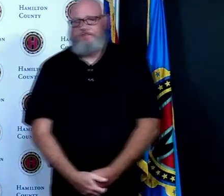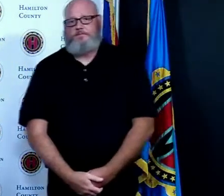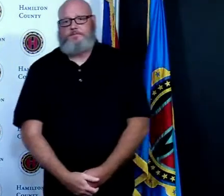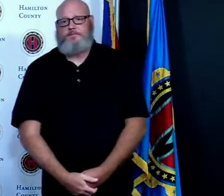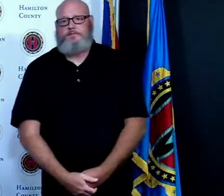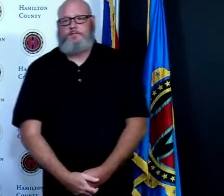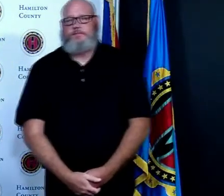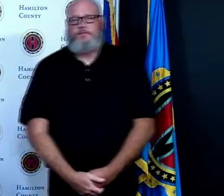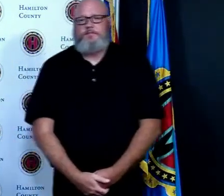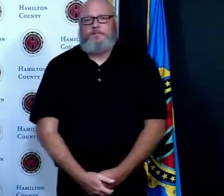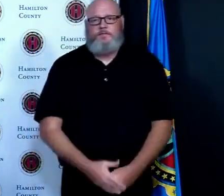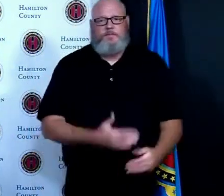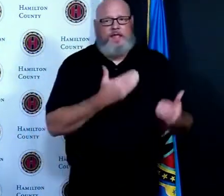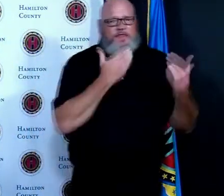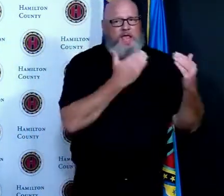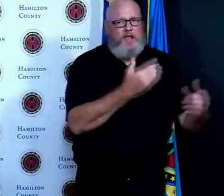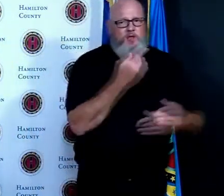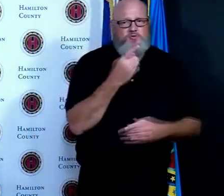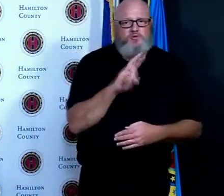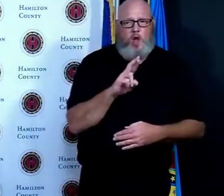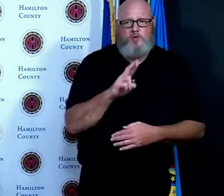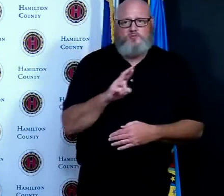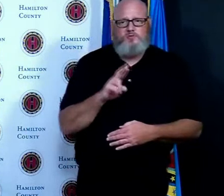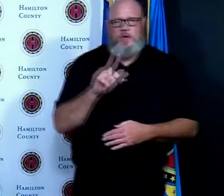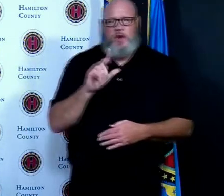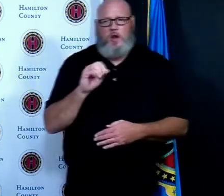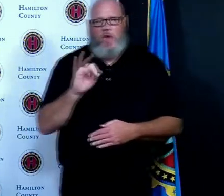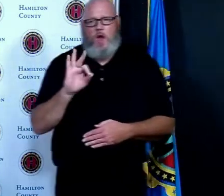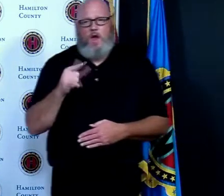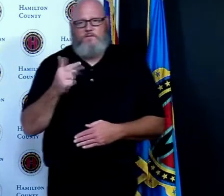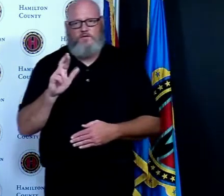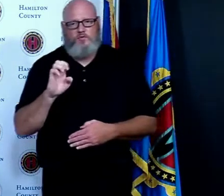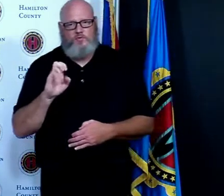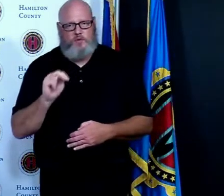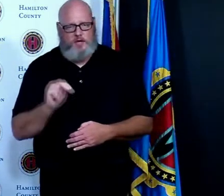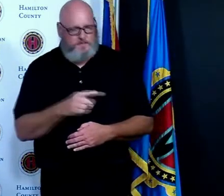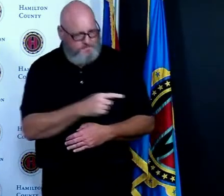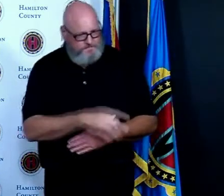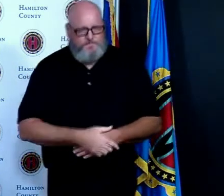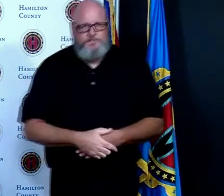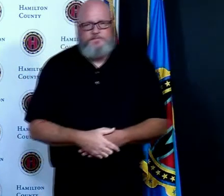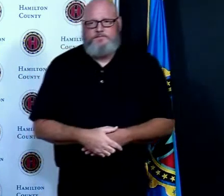thank you Dr Lofgren all right we're ready for questions Alex first question is from John